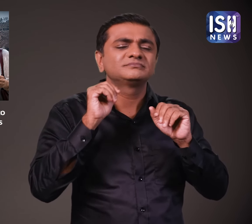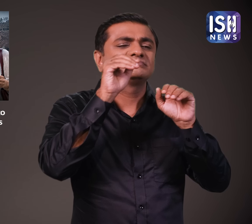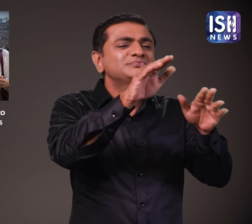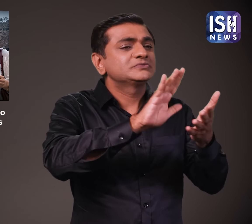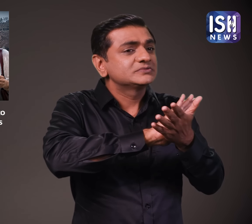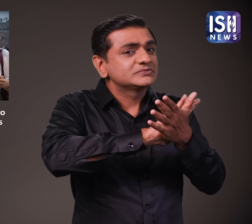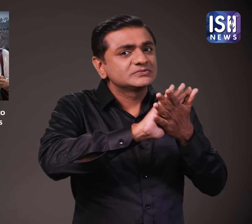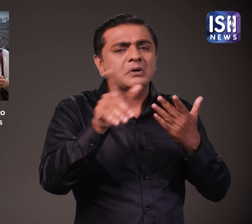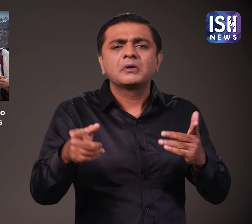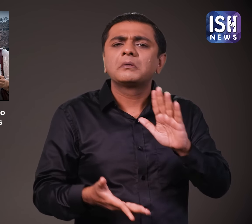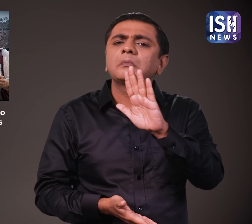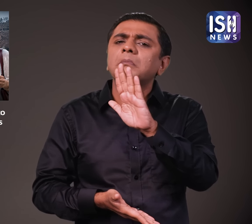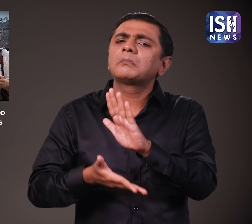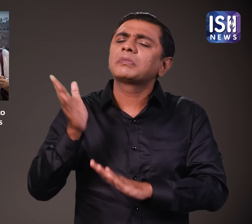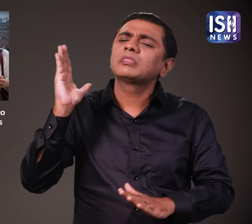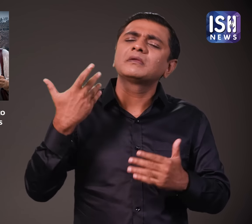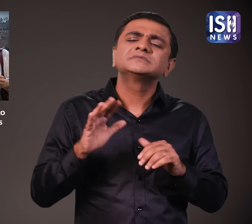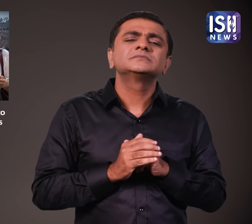After the funeral, she left.